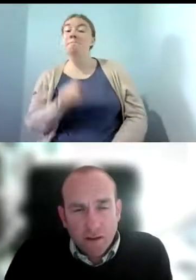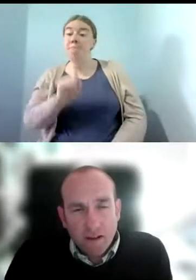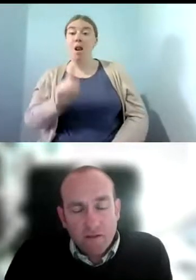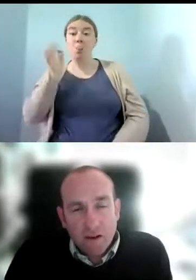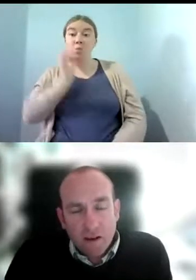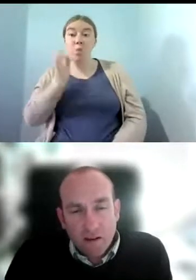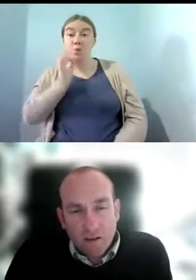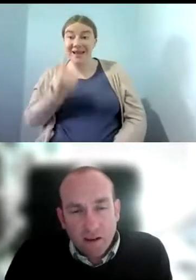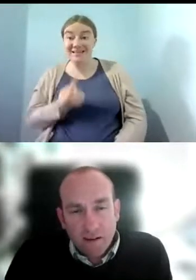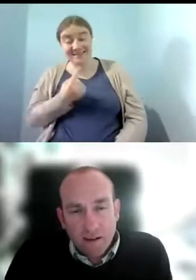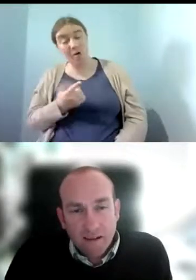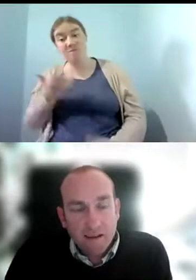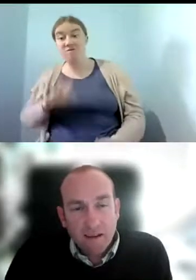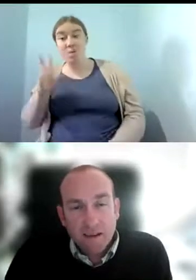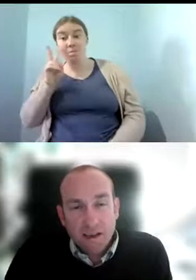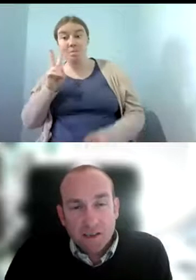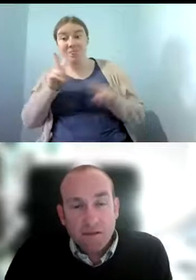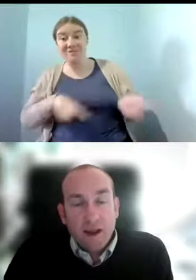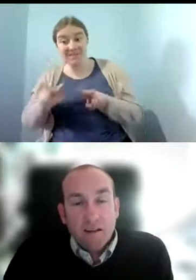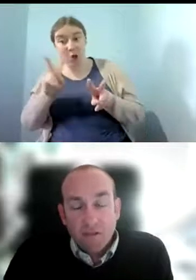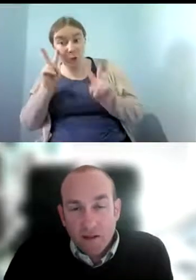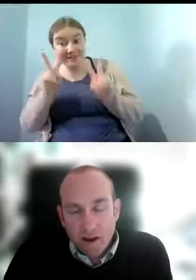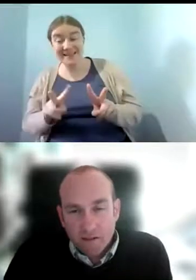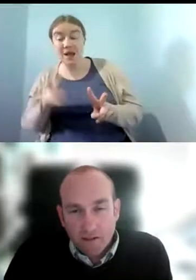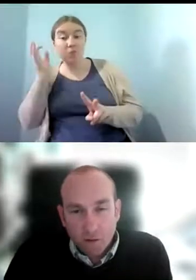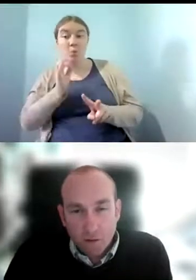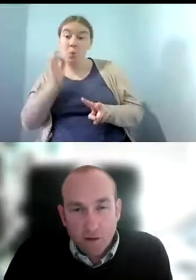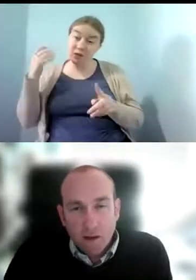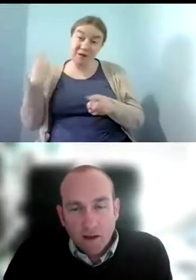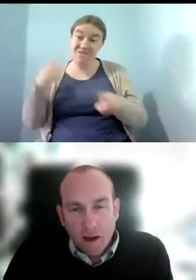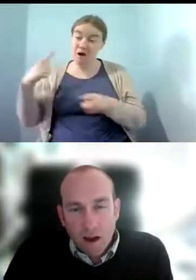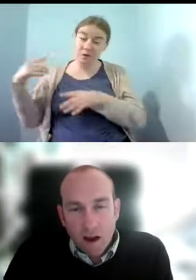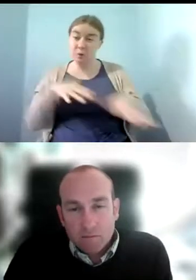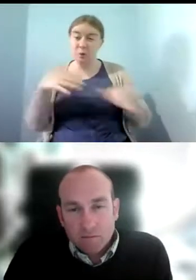in the video you've seen isn't isn't actually fast very fast at all um which